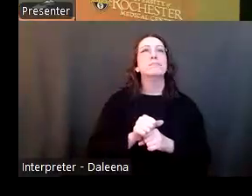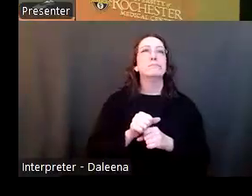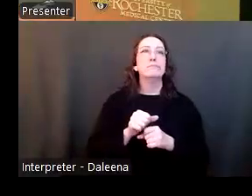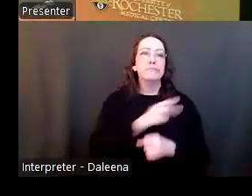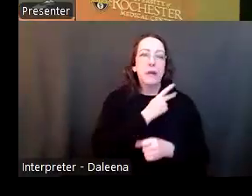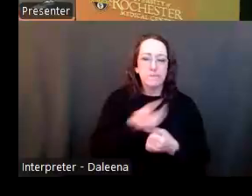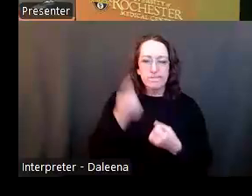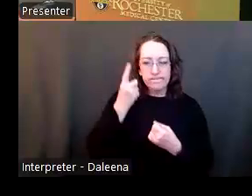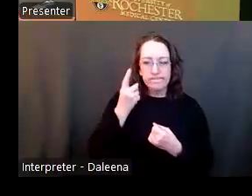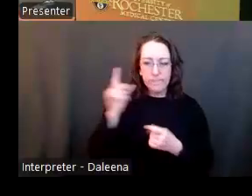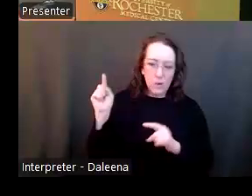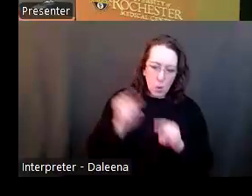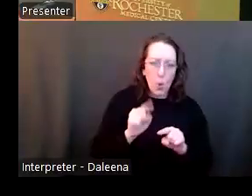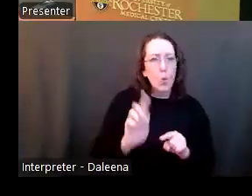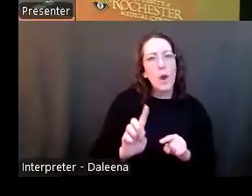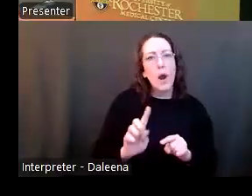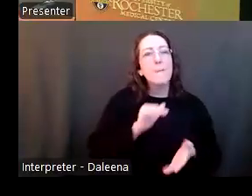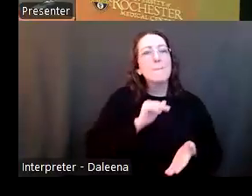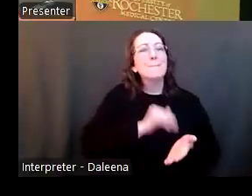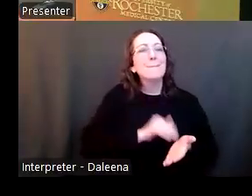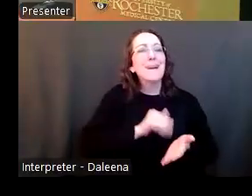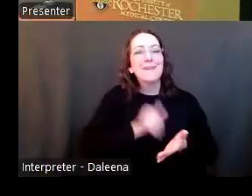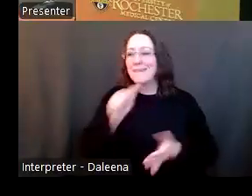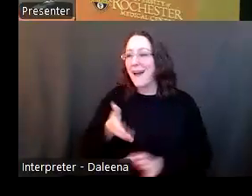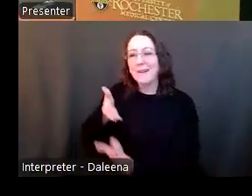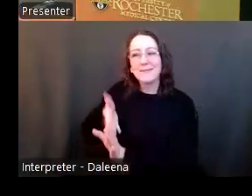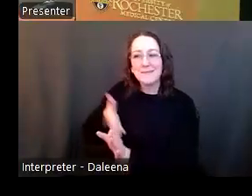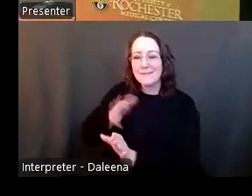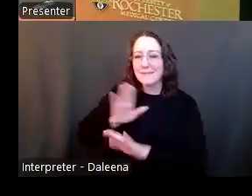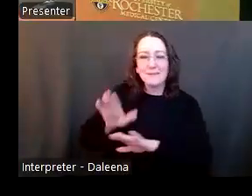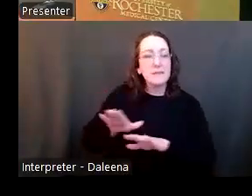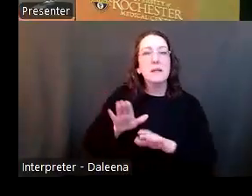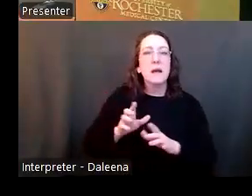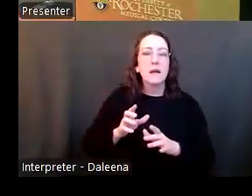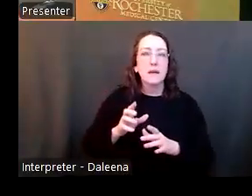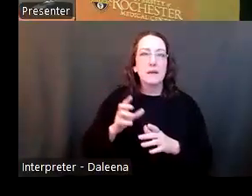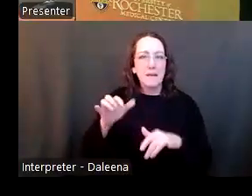coming to that this is a medical unit and not a psychiatric unit which is a common misconception